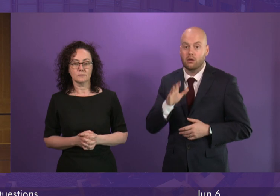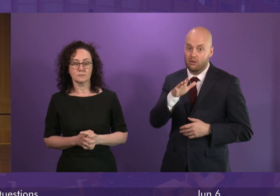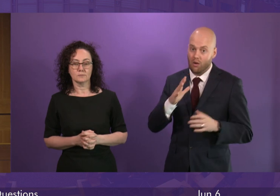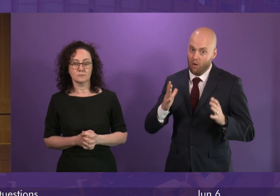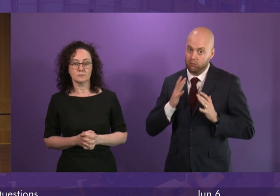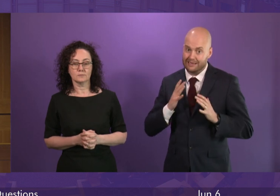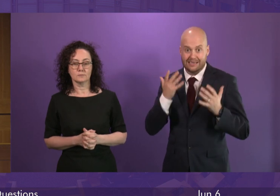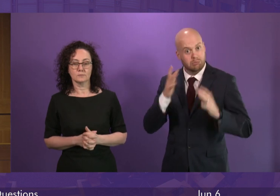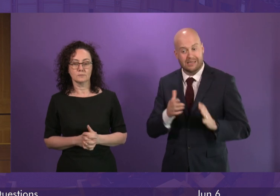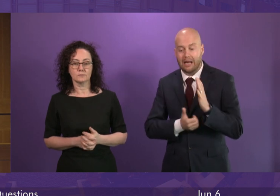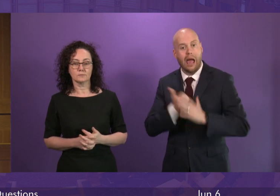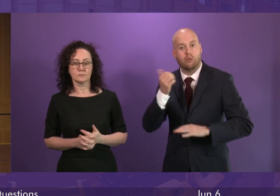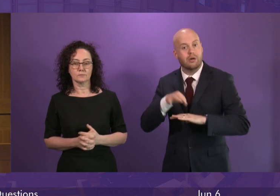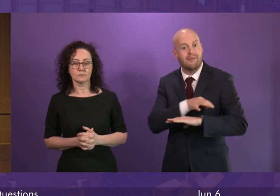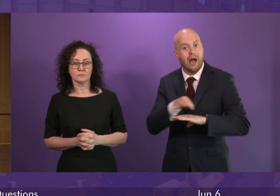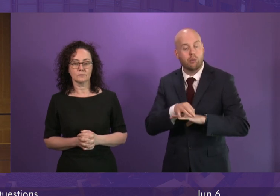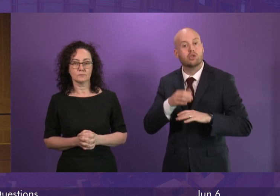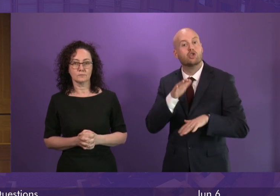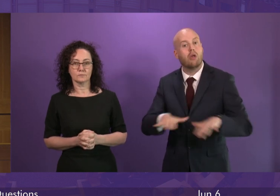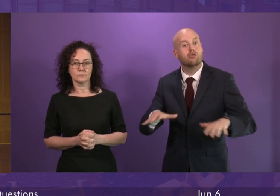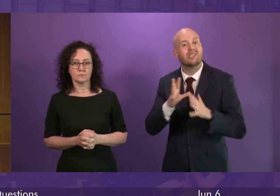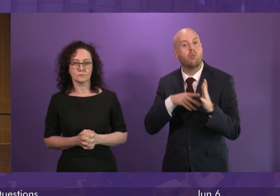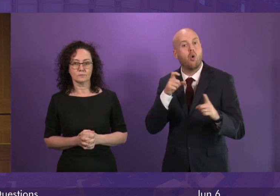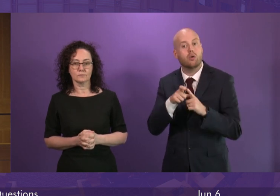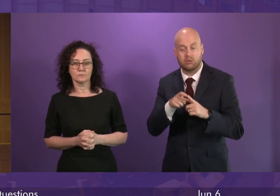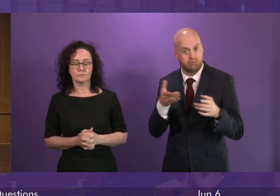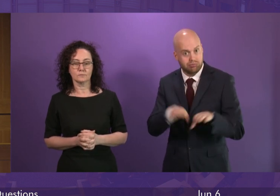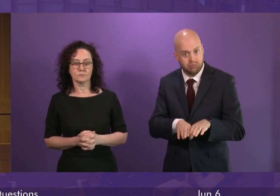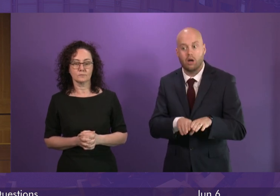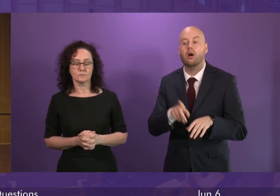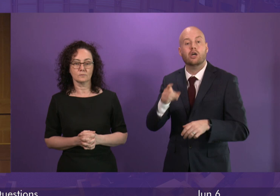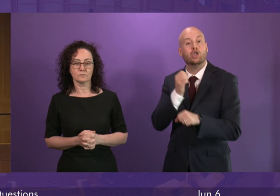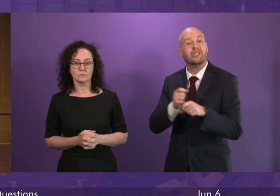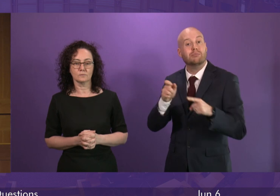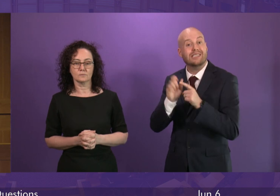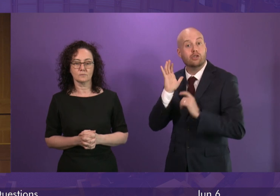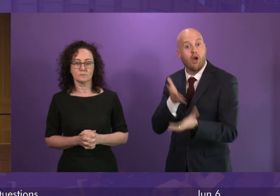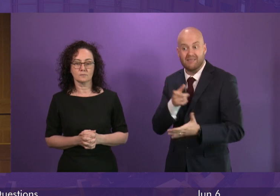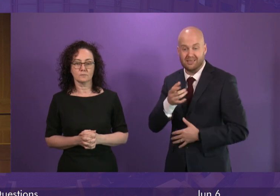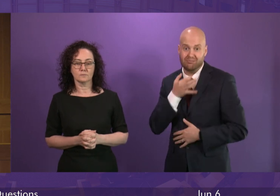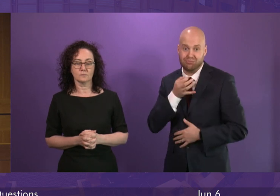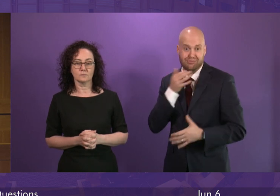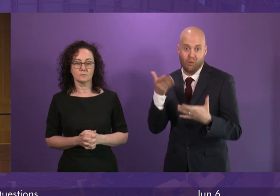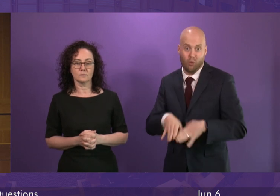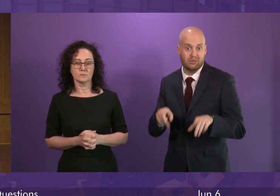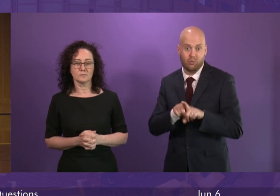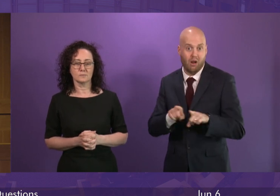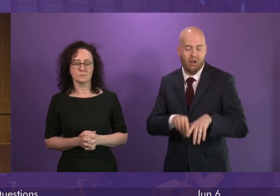recent threat to the out-ofhours general practitioner service. Why are we constantly having to fight proposals to remove